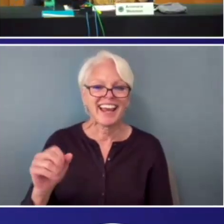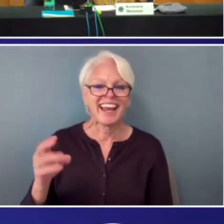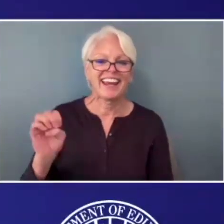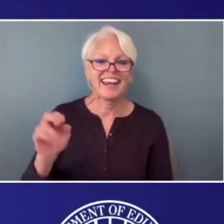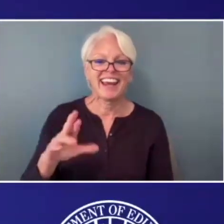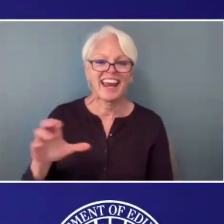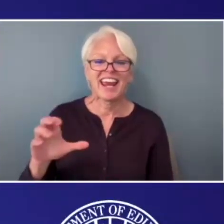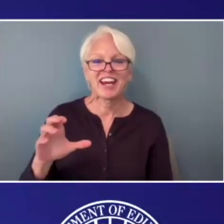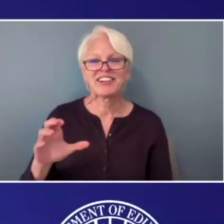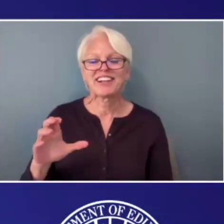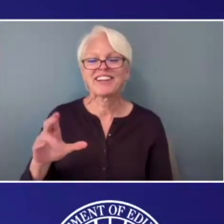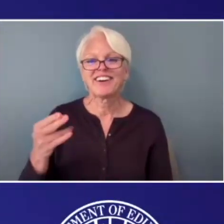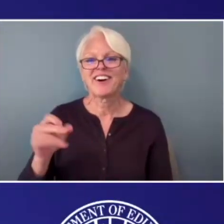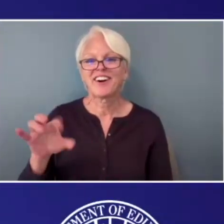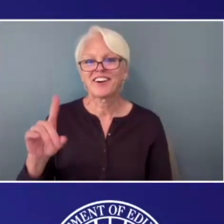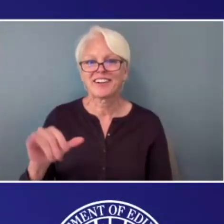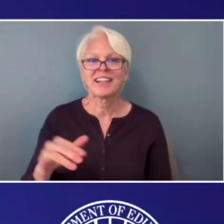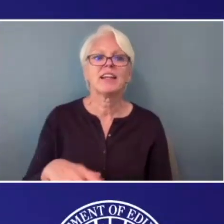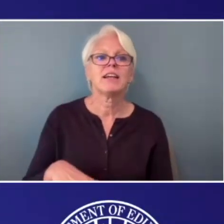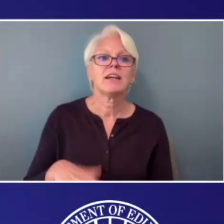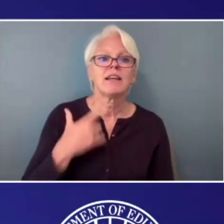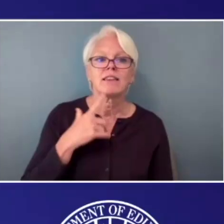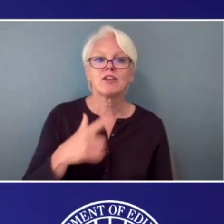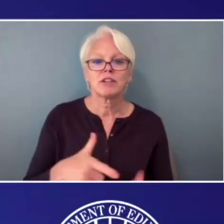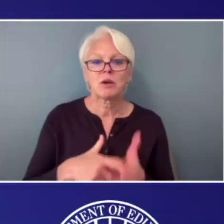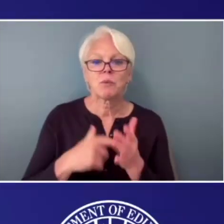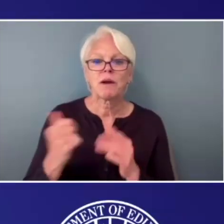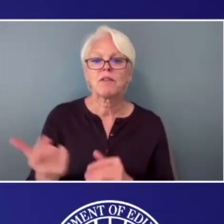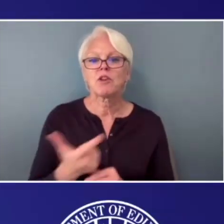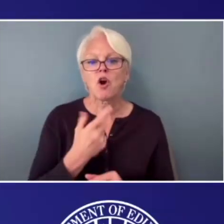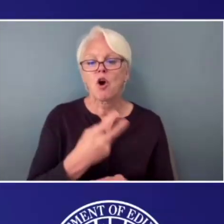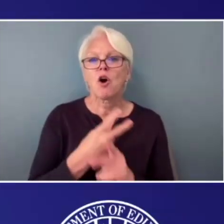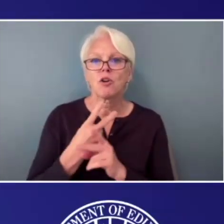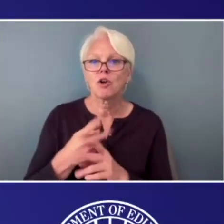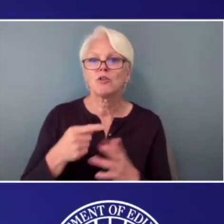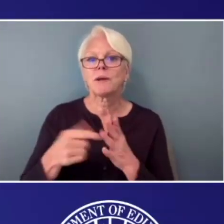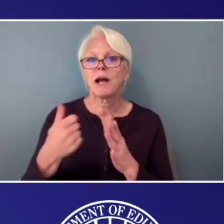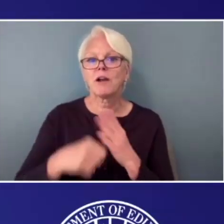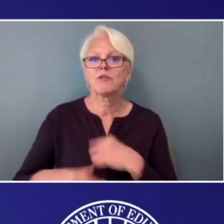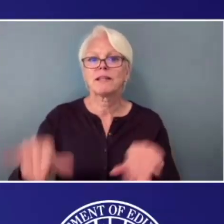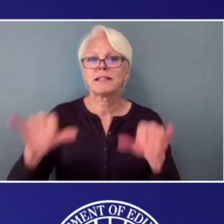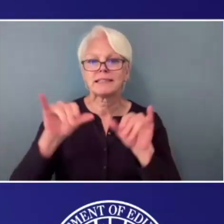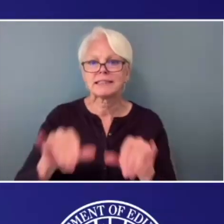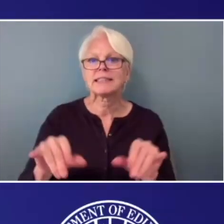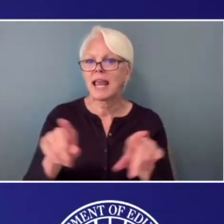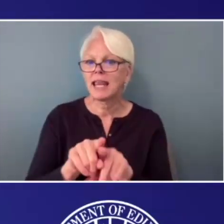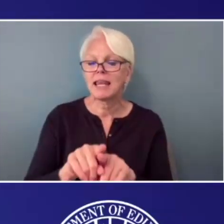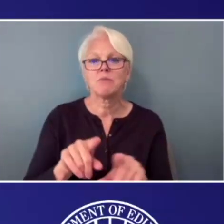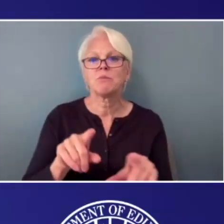So the requirement that all loans are paid under the same repayment plan as just for the Direct Loans, all of them are required